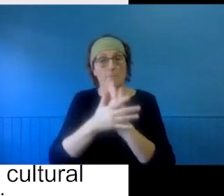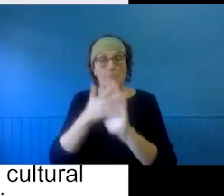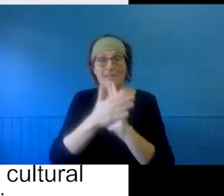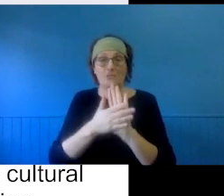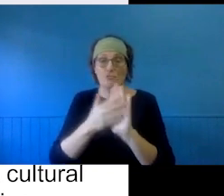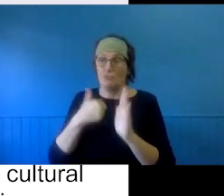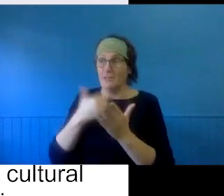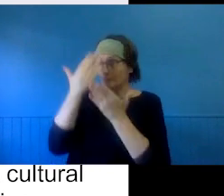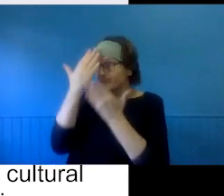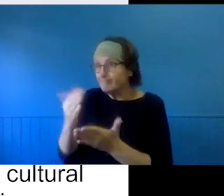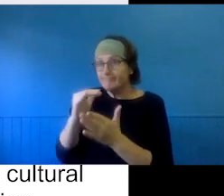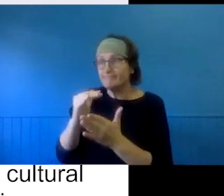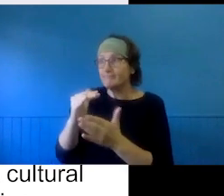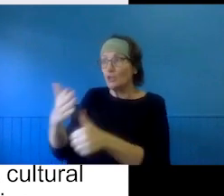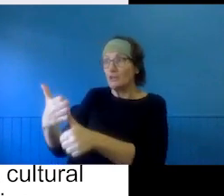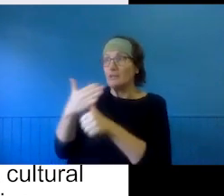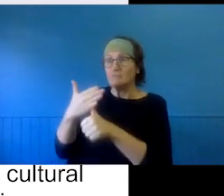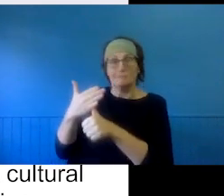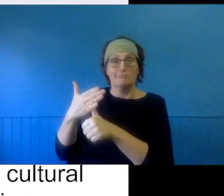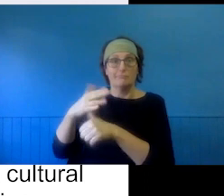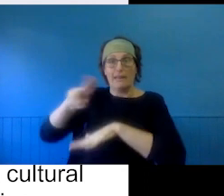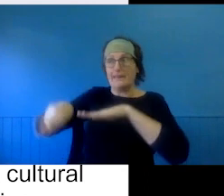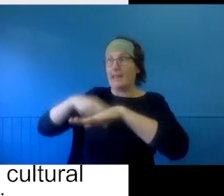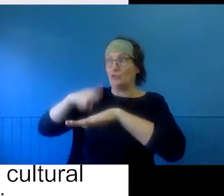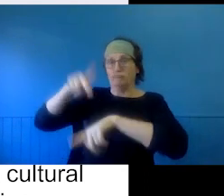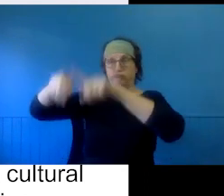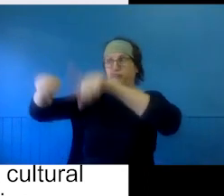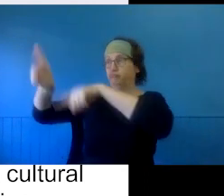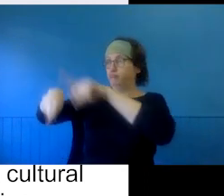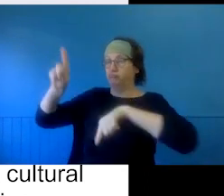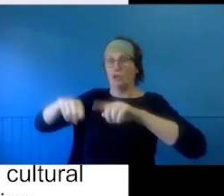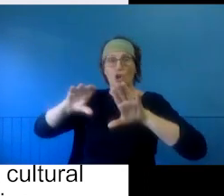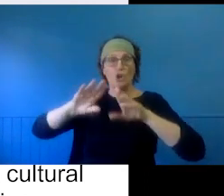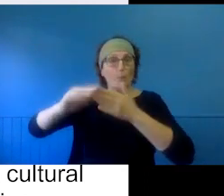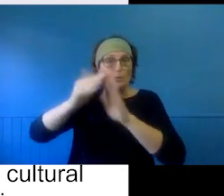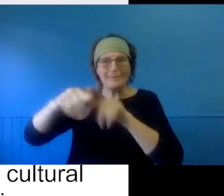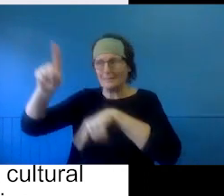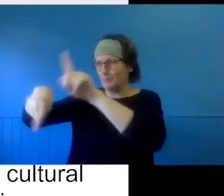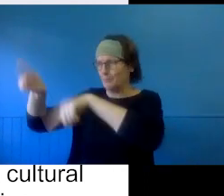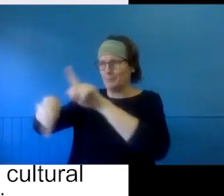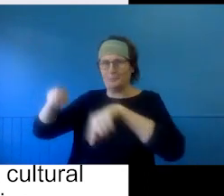communities. There's many throughout the country. But it's way of dealing